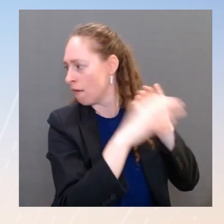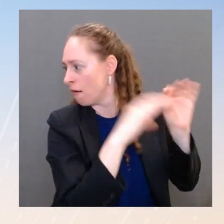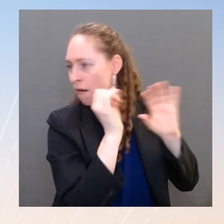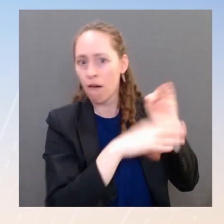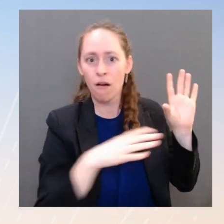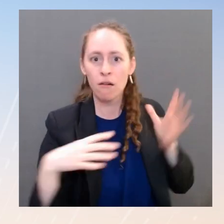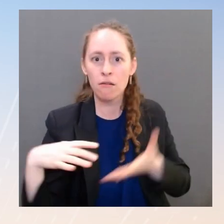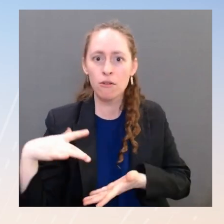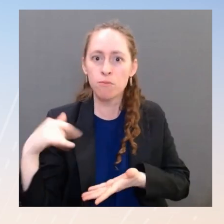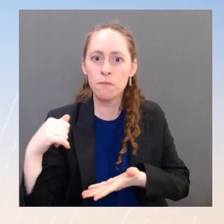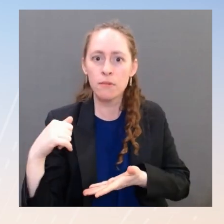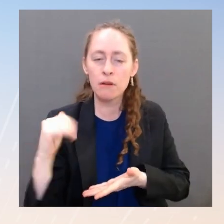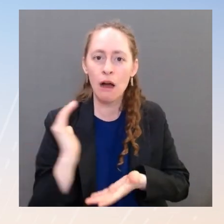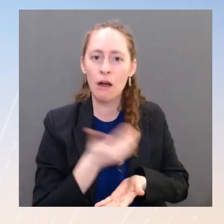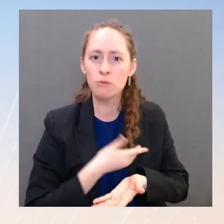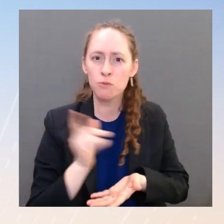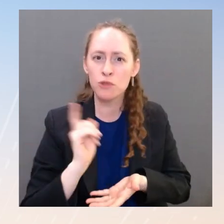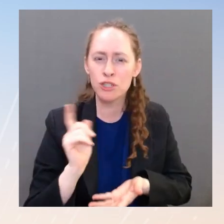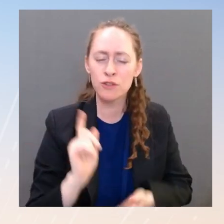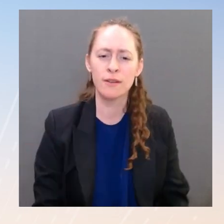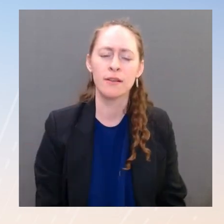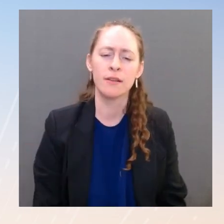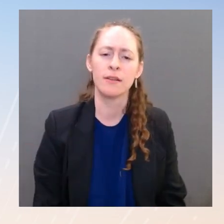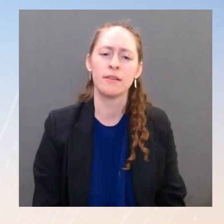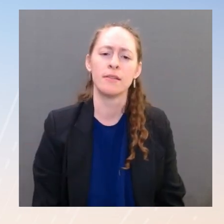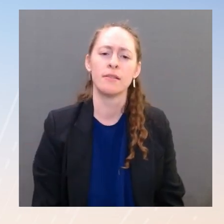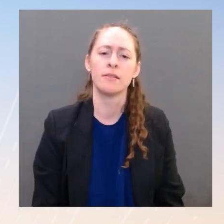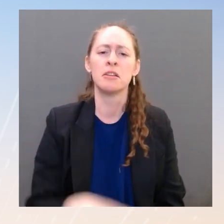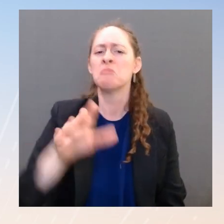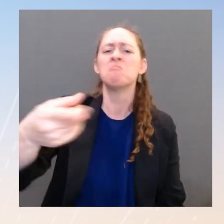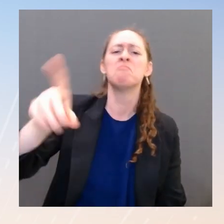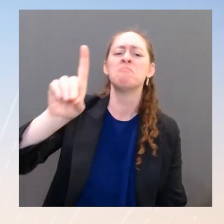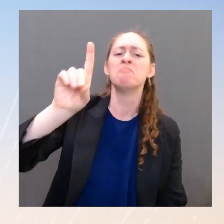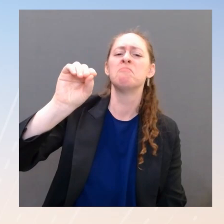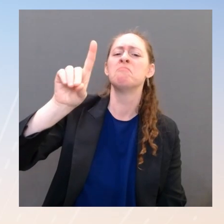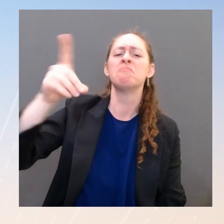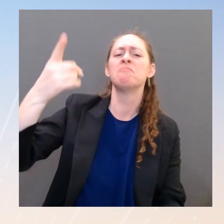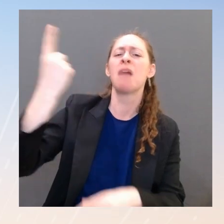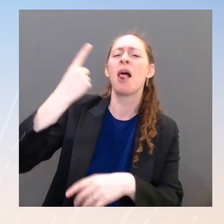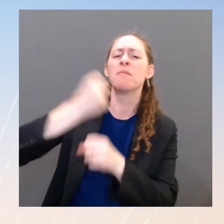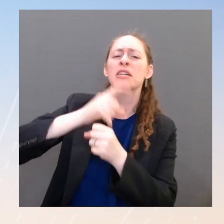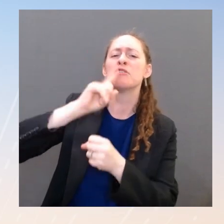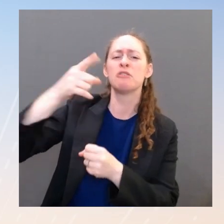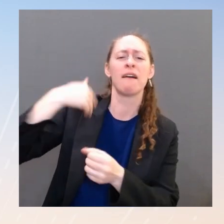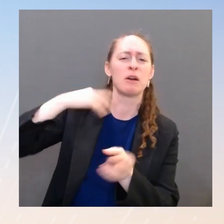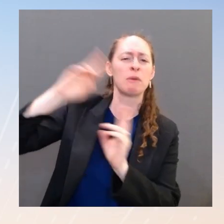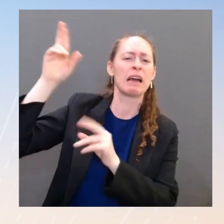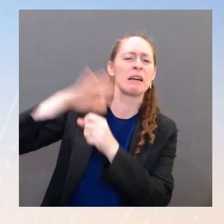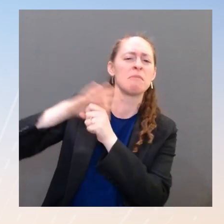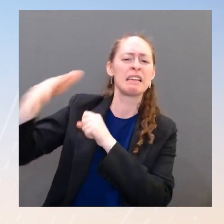And we've been able to transfer equipment from U.S. stocks, including Javelins, to Ukraine without affecting military readiness.